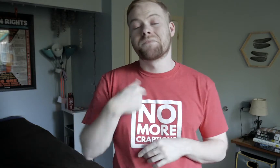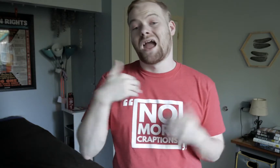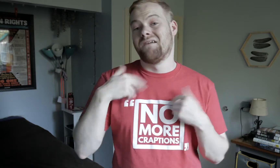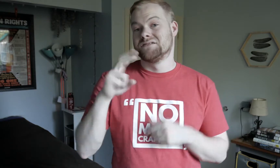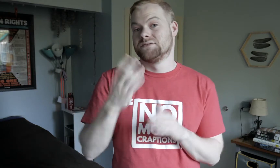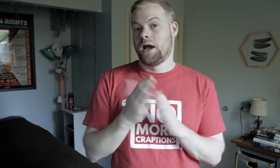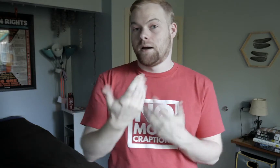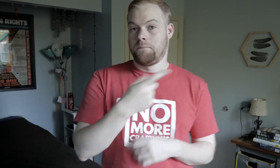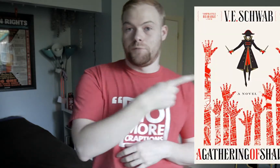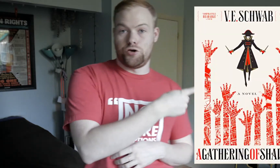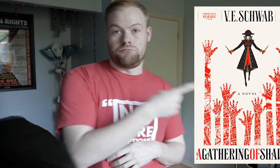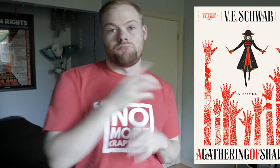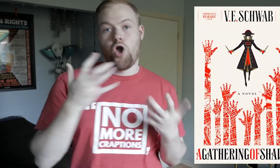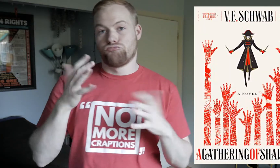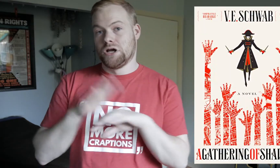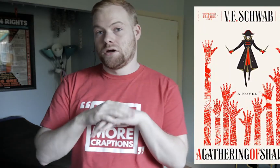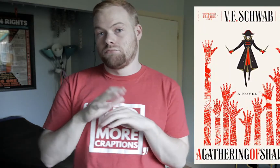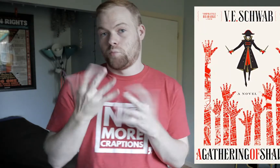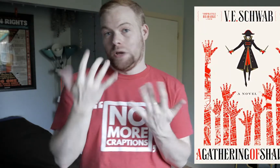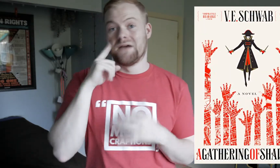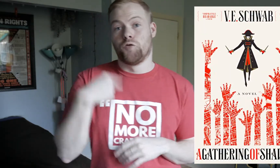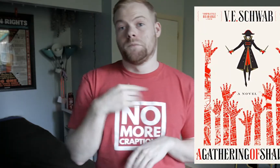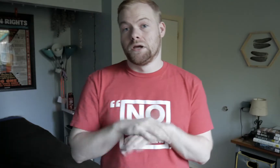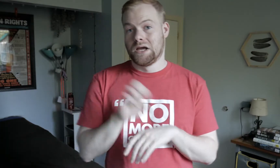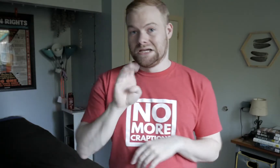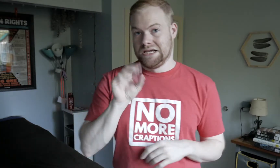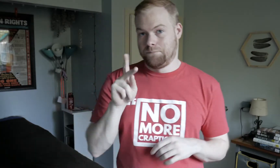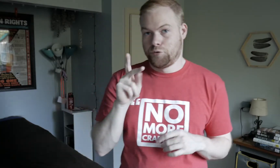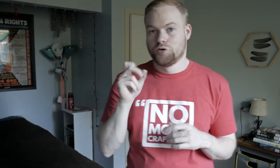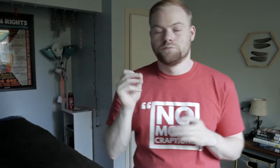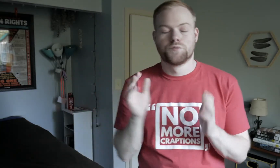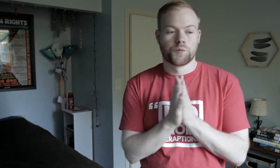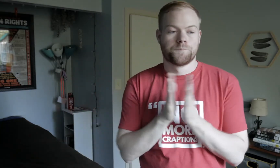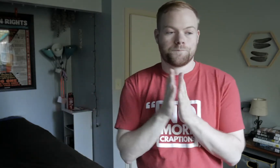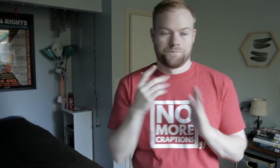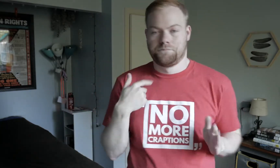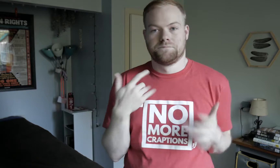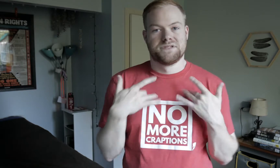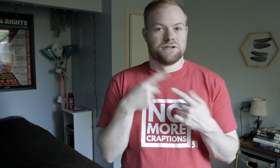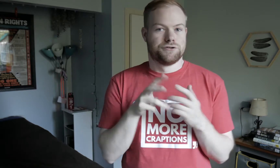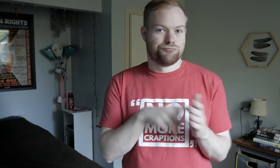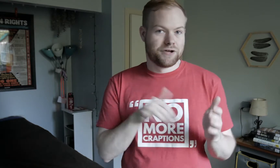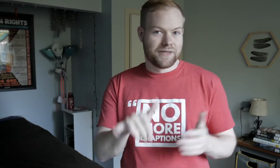I have the second book, [A Gathering of Shadows], already waiting for me (in) e-book (form). So I’m excited to read that.